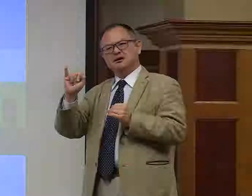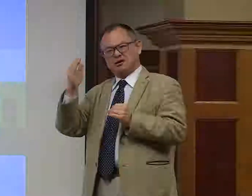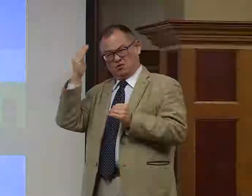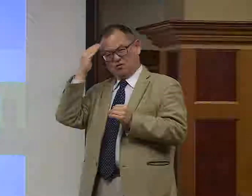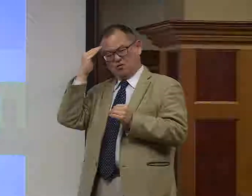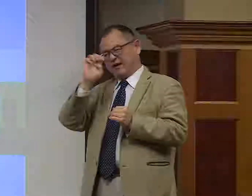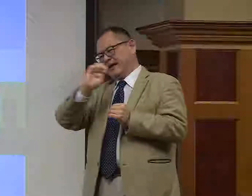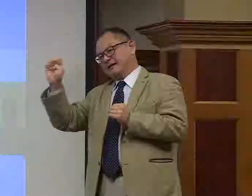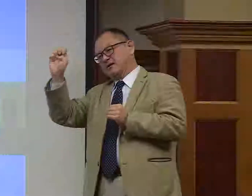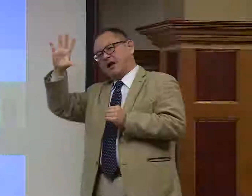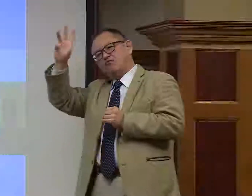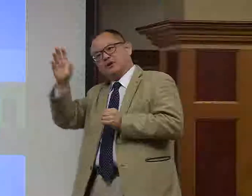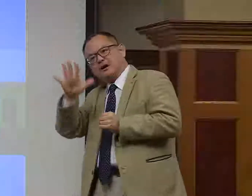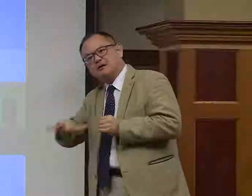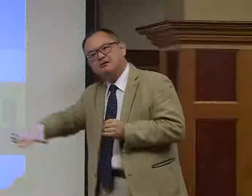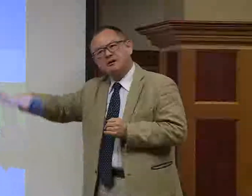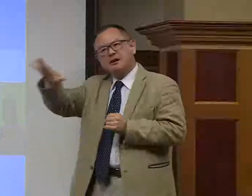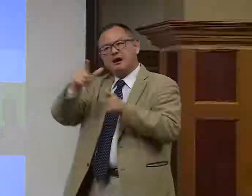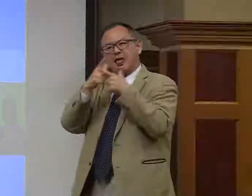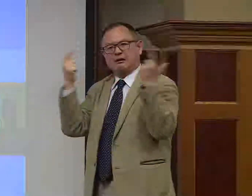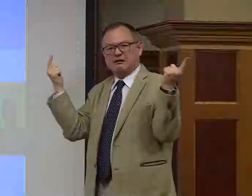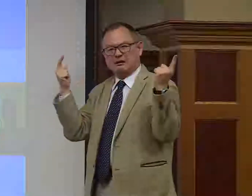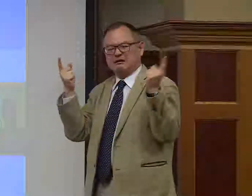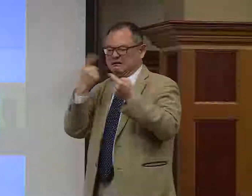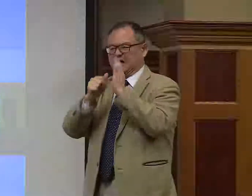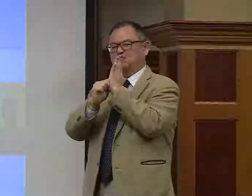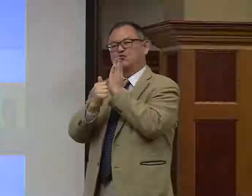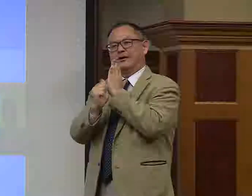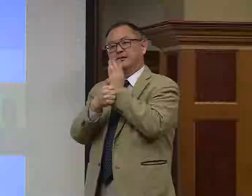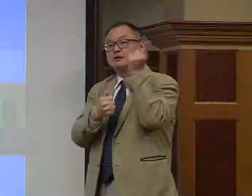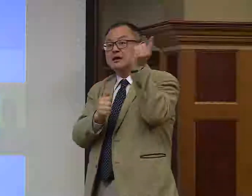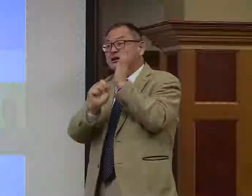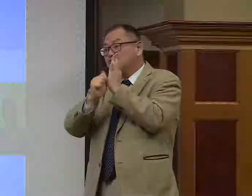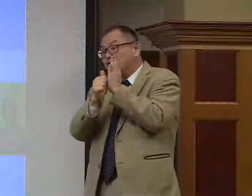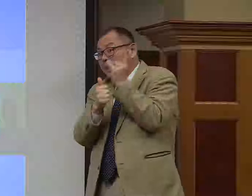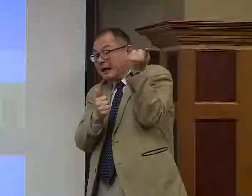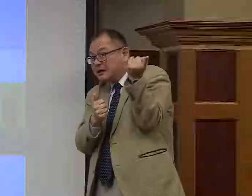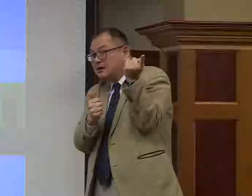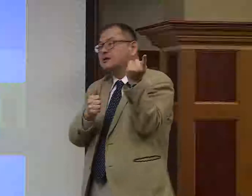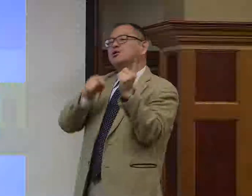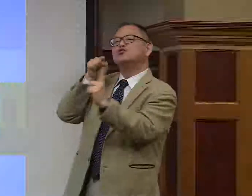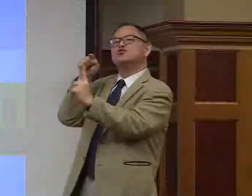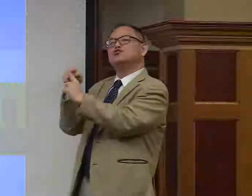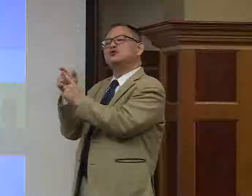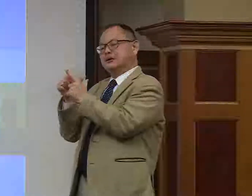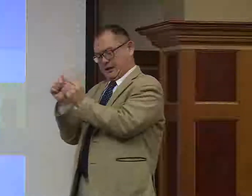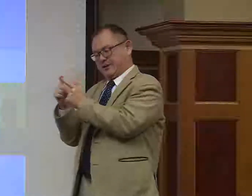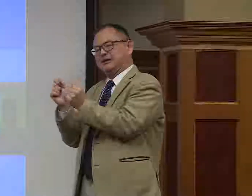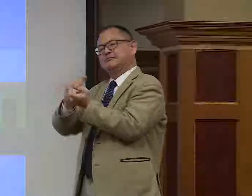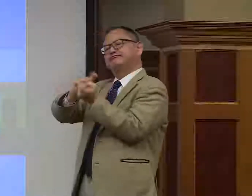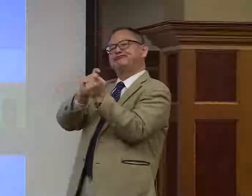The first author, Masayu Nishi, taught this course, and I enjoyed it very much.